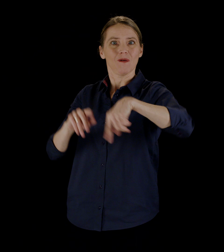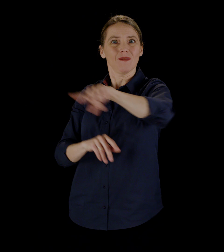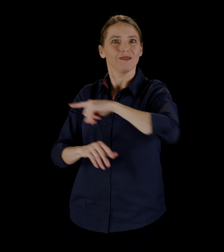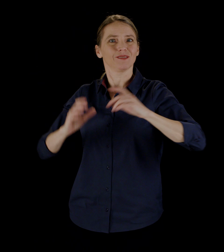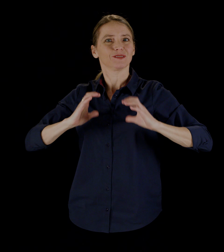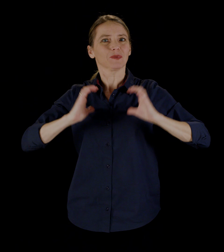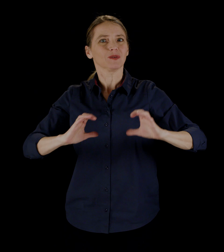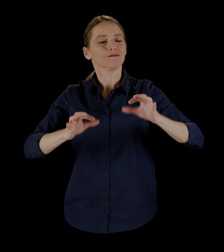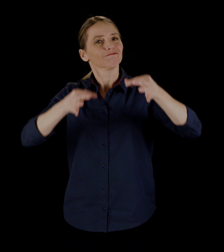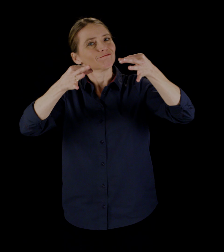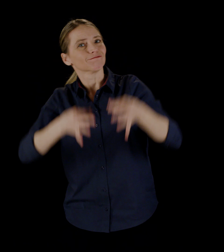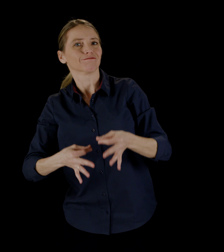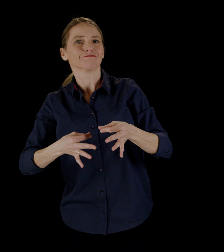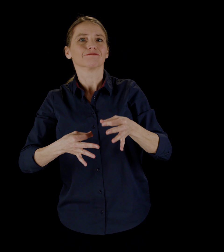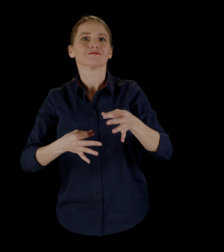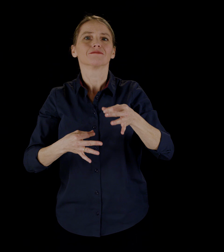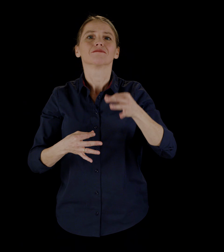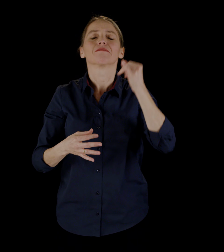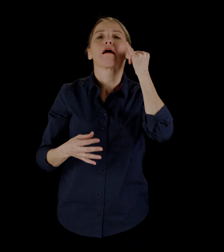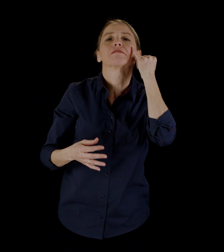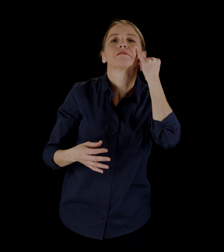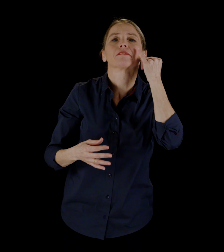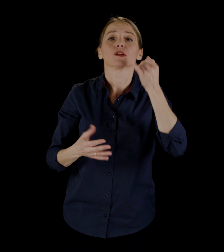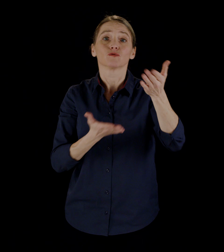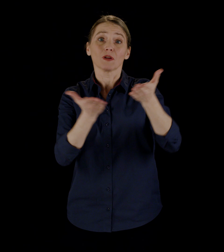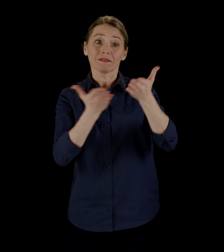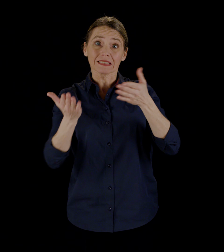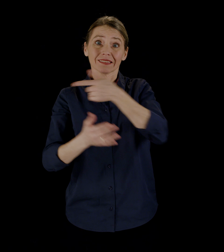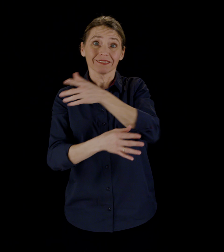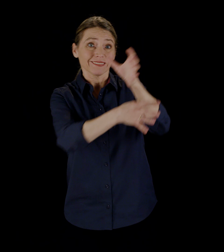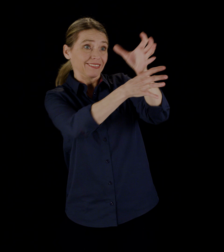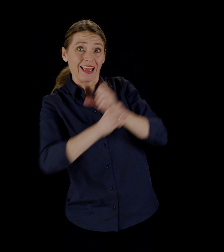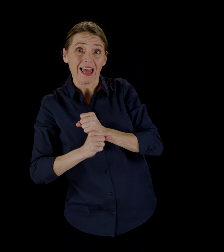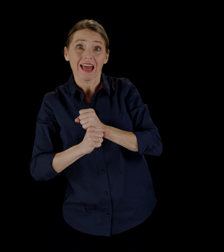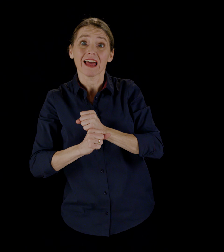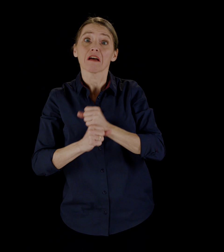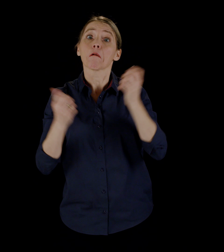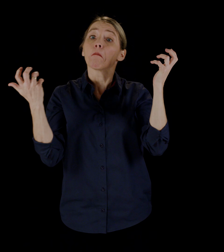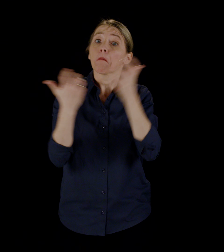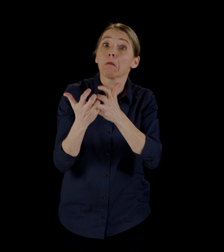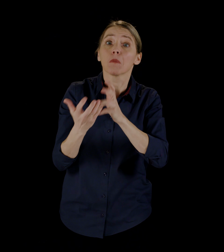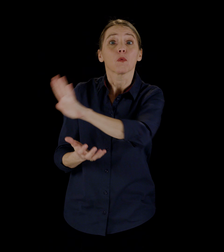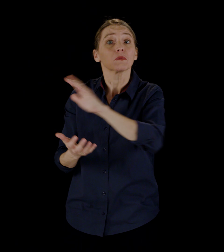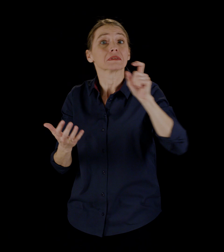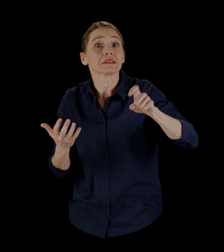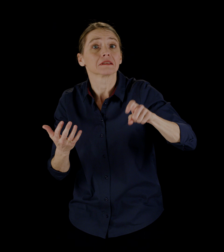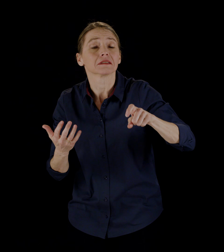1. They used less than the permitted usage, if a usage limit is identified, and